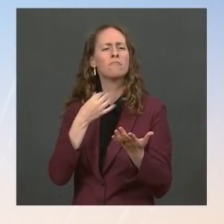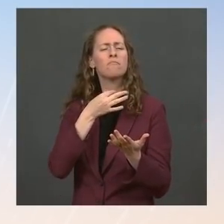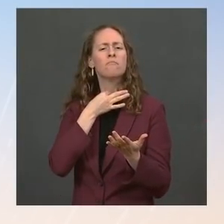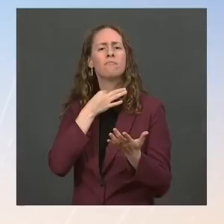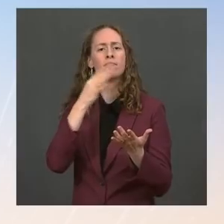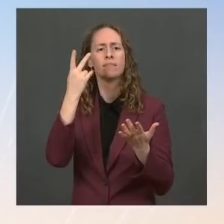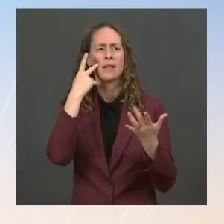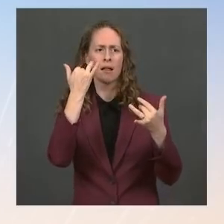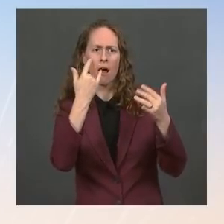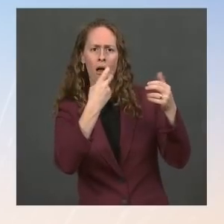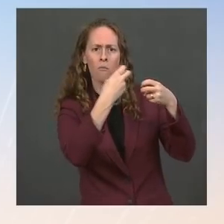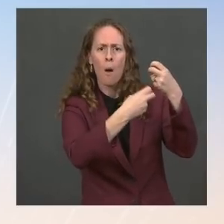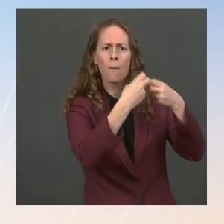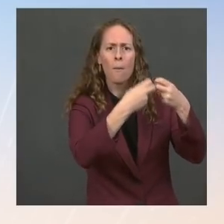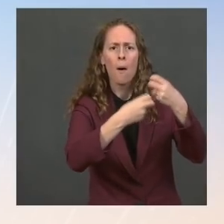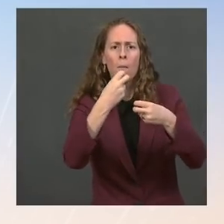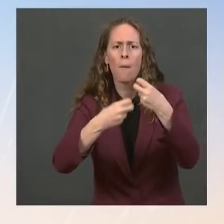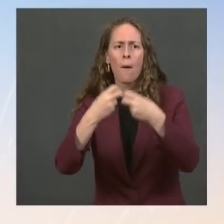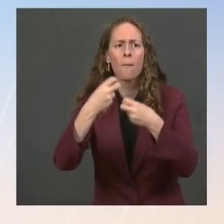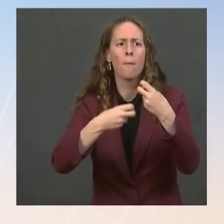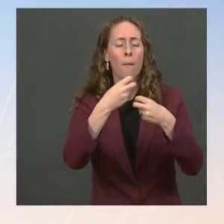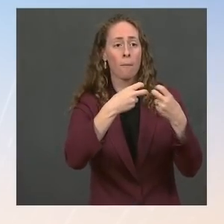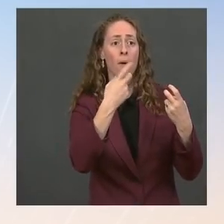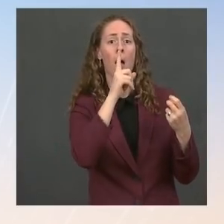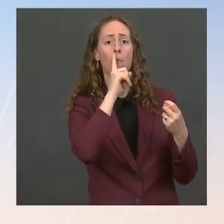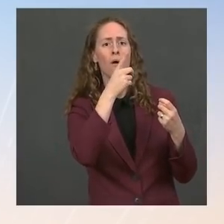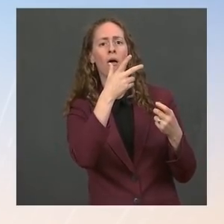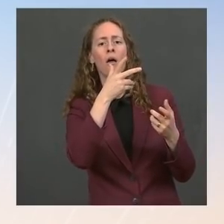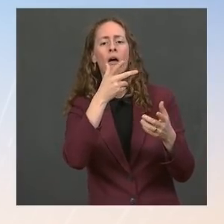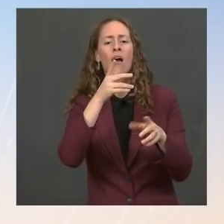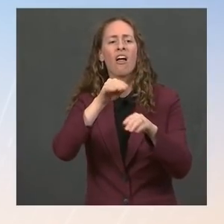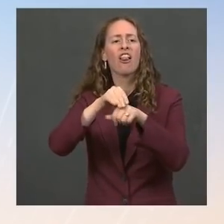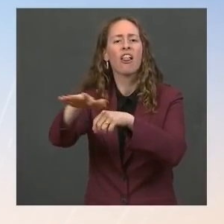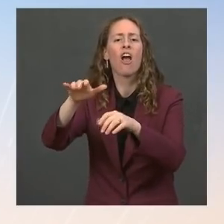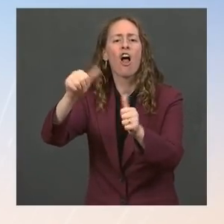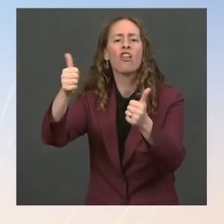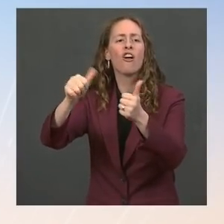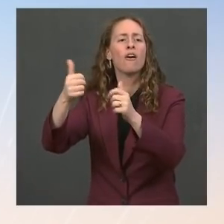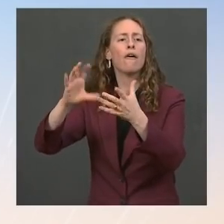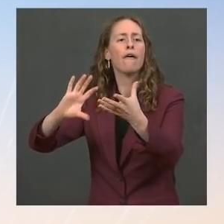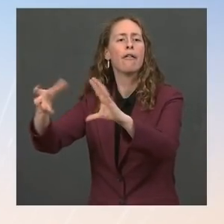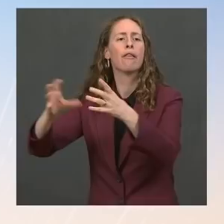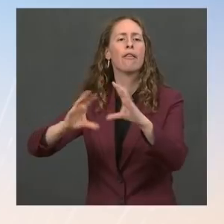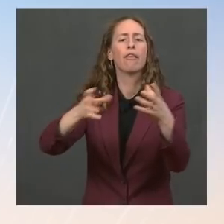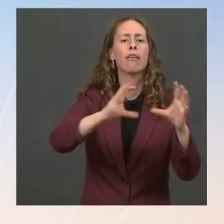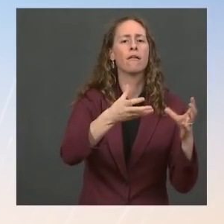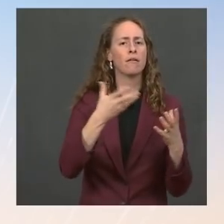and possibly affecting U.S. interests? Ms Psaki: Well, let me first note that this is a company based in China